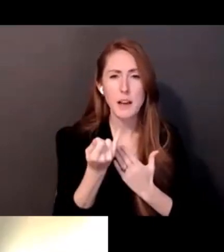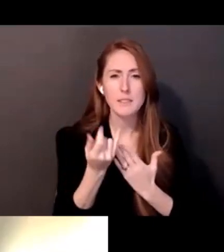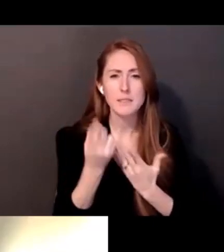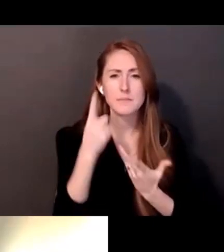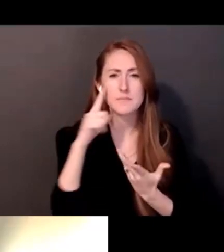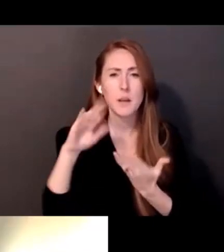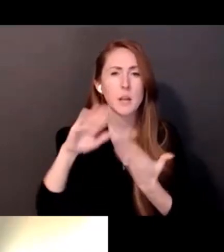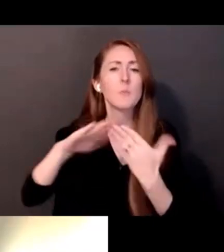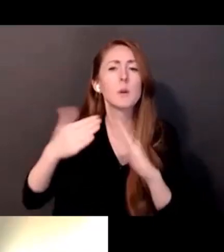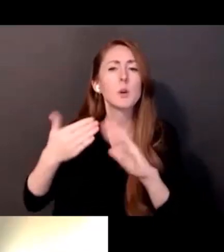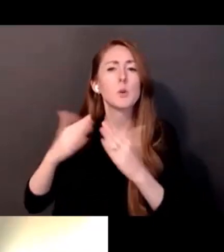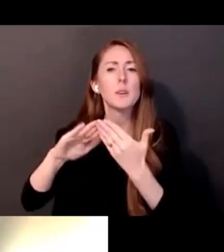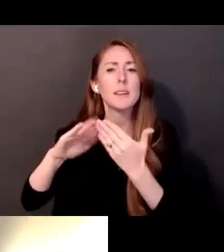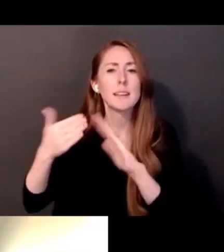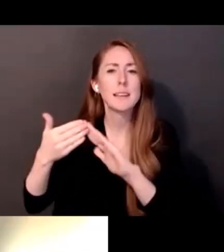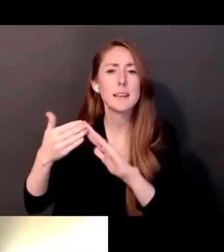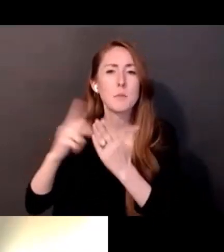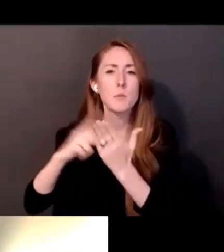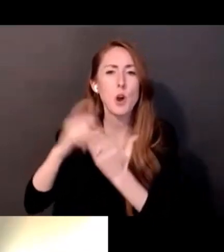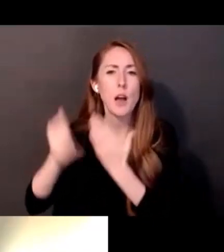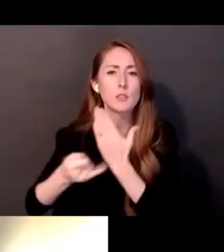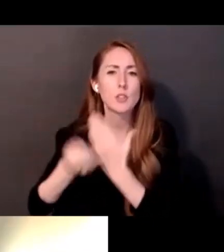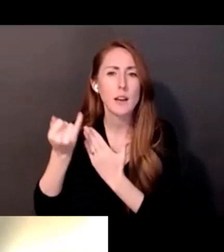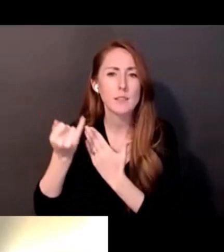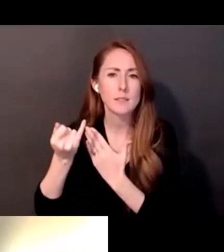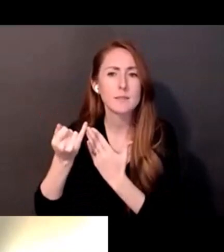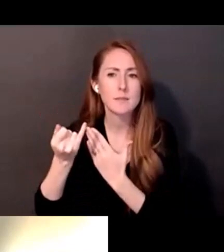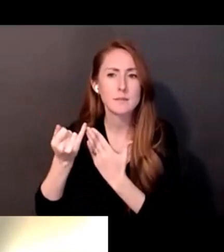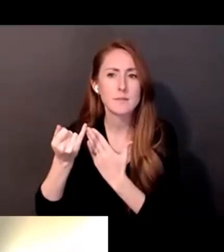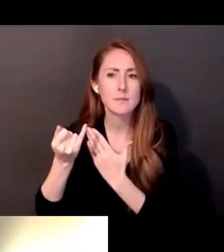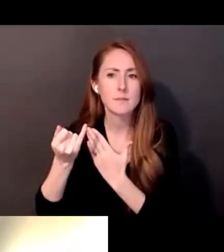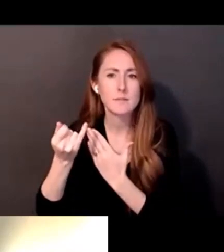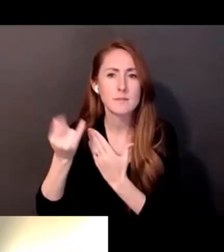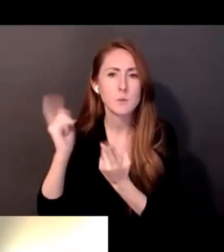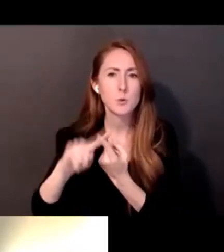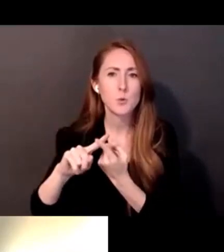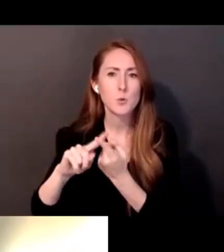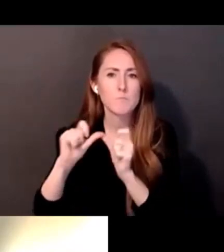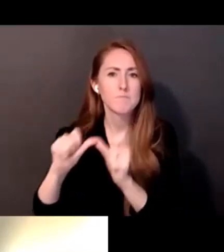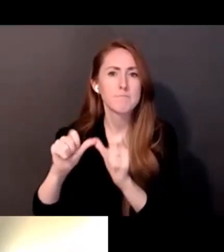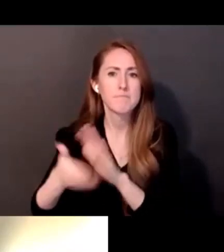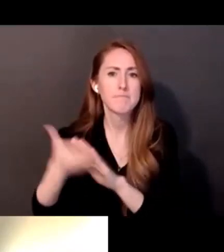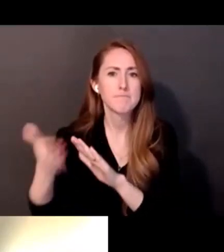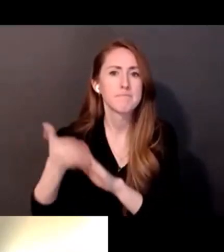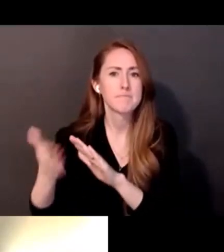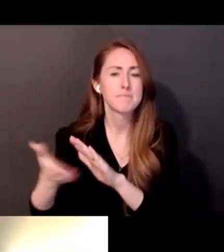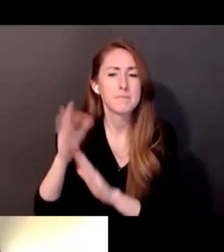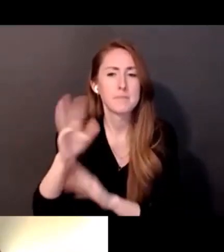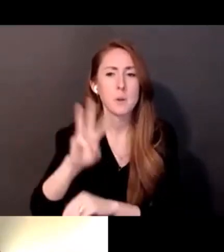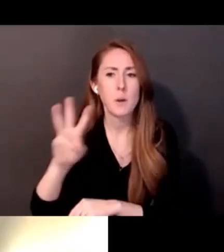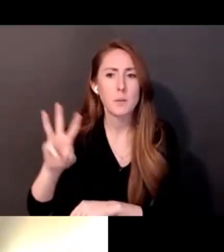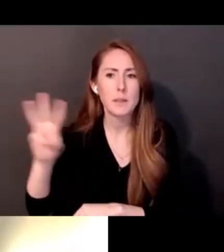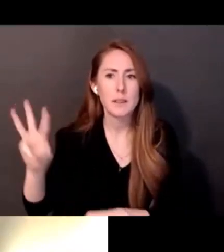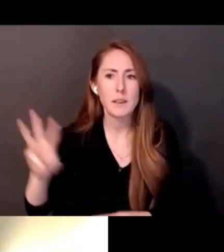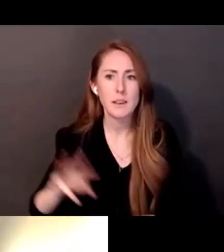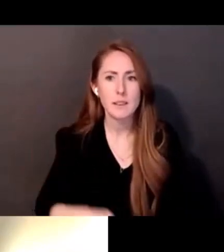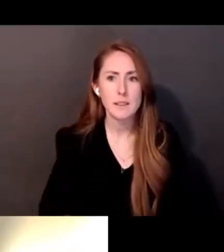will sustain the website and the networking that started with this project.